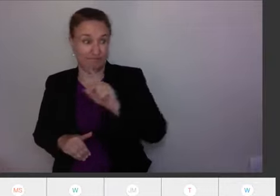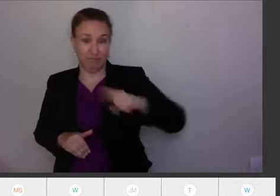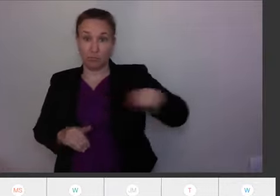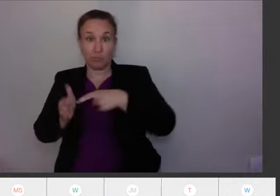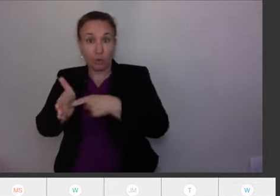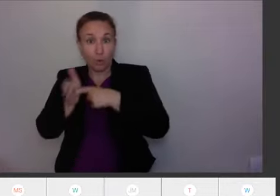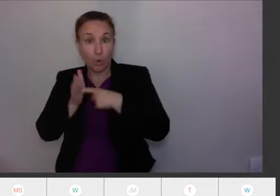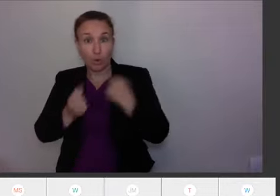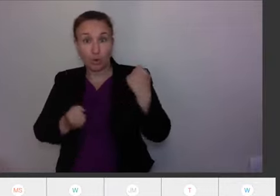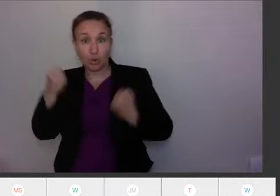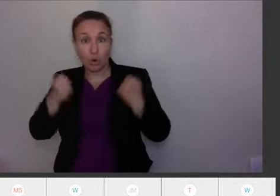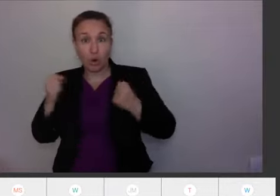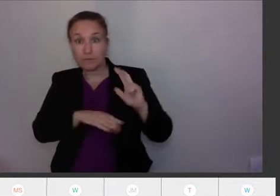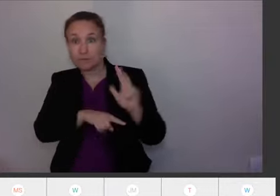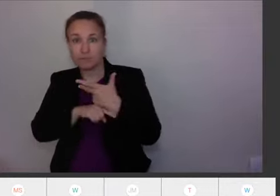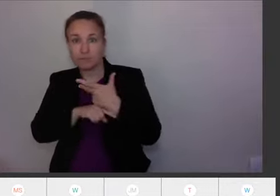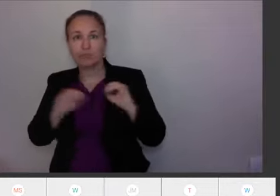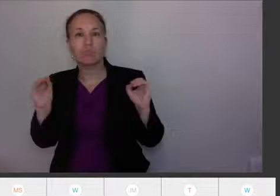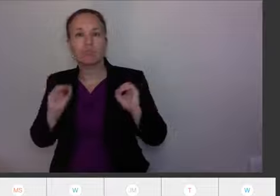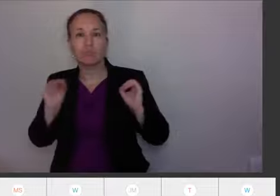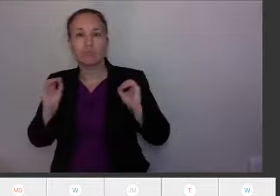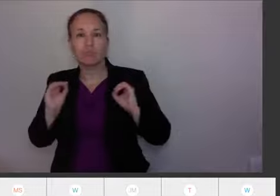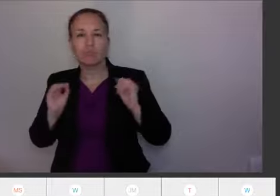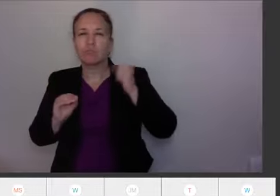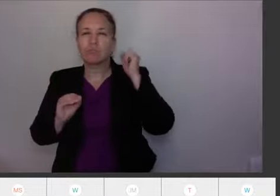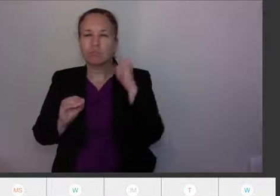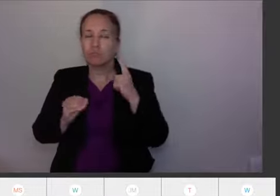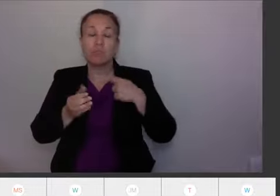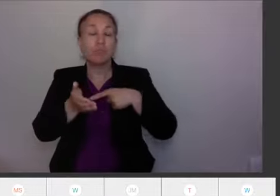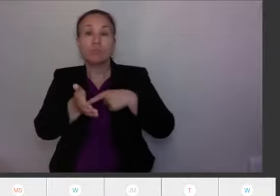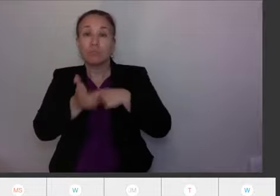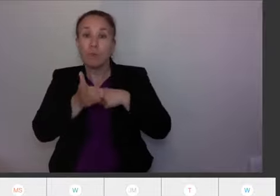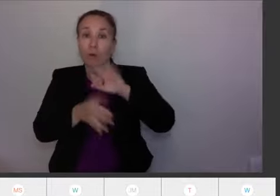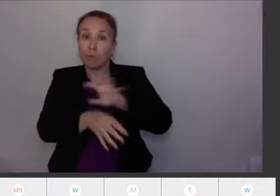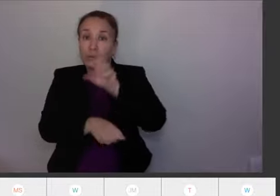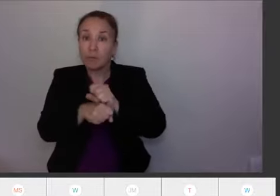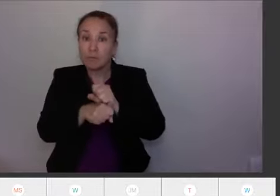a car to be tested these sites do not require an appointment